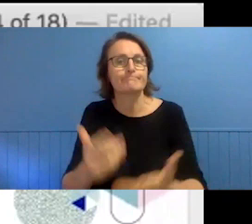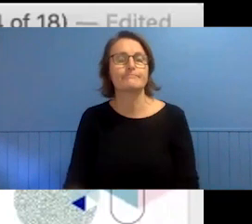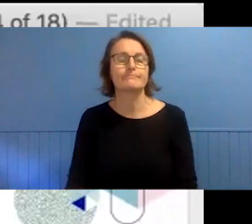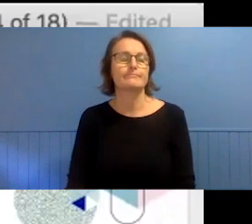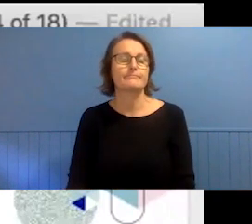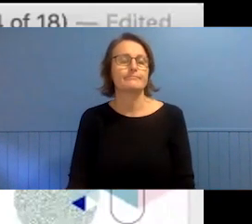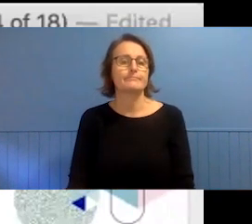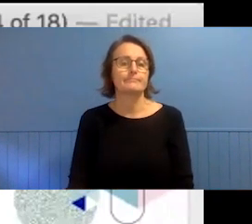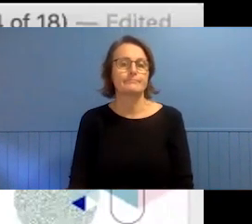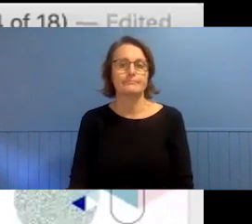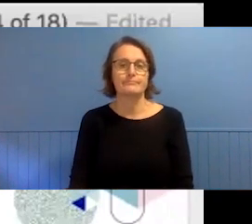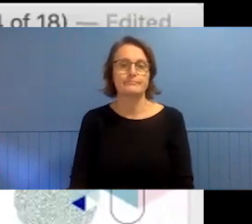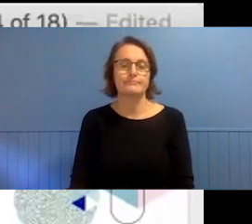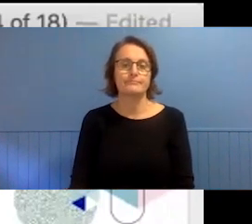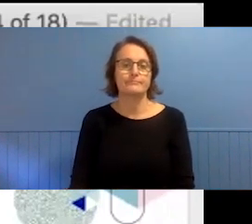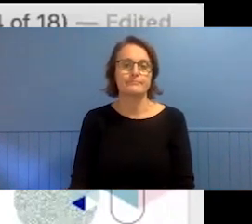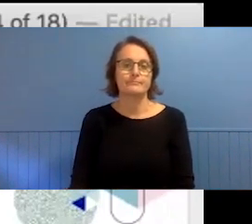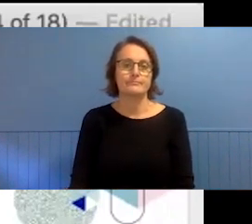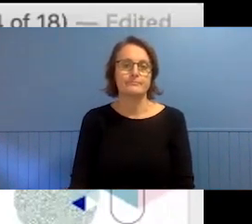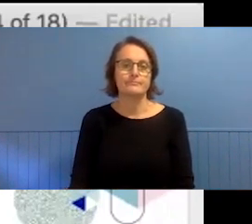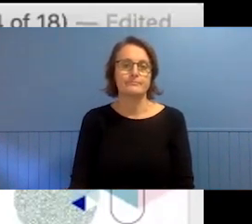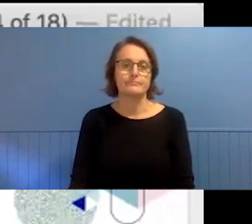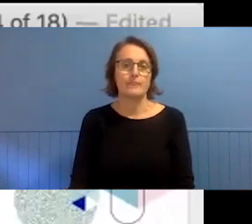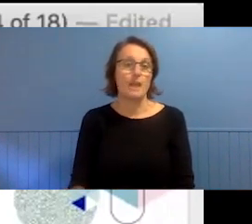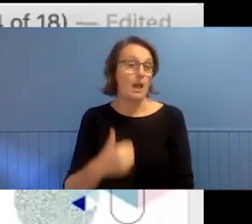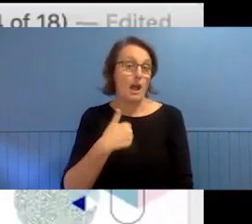way or the other and I said we won't go into that decision but I think